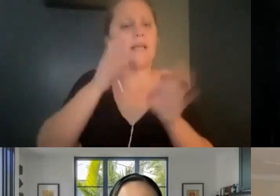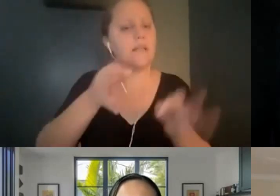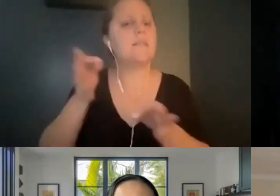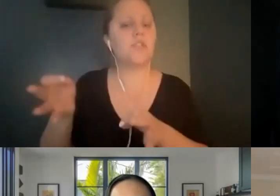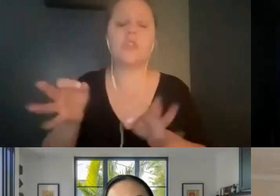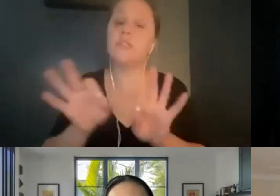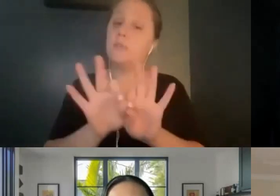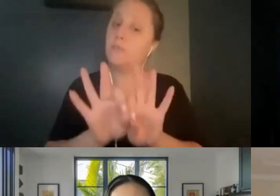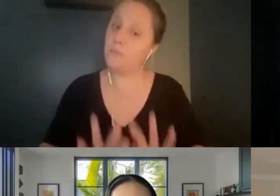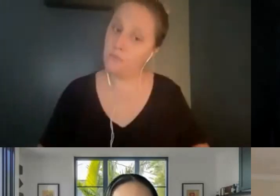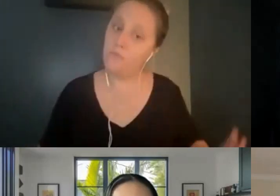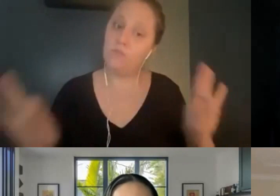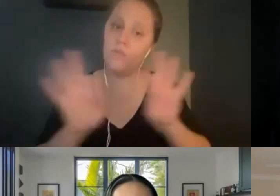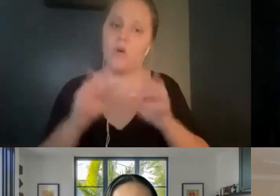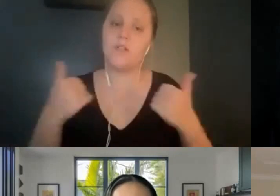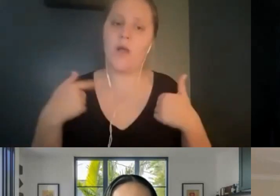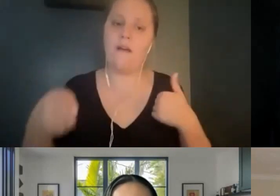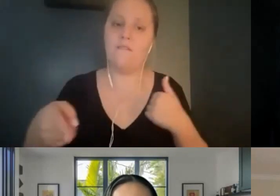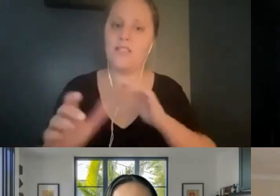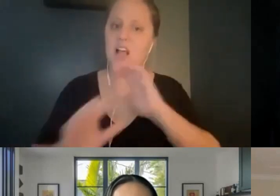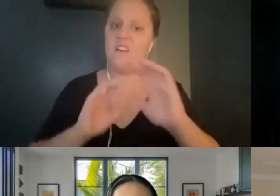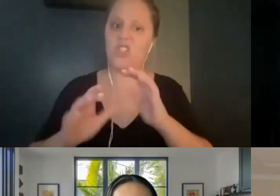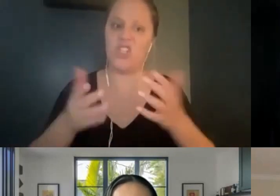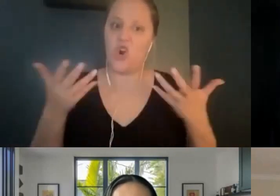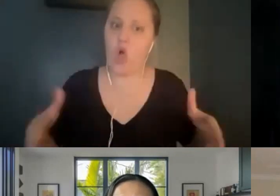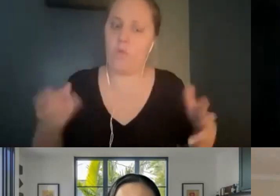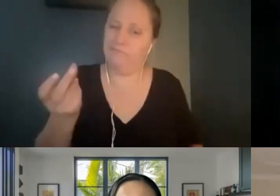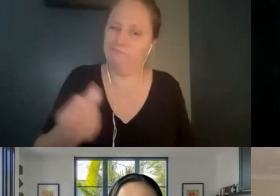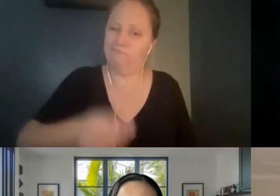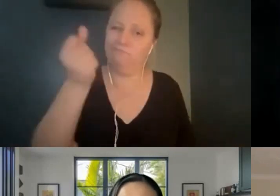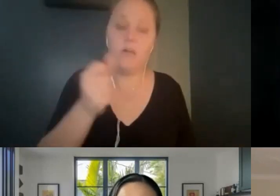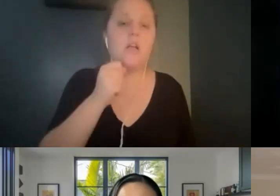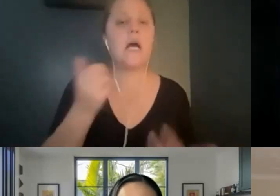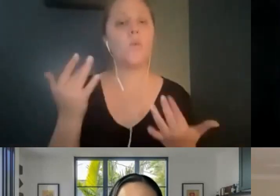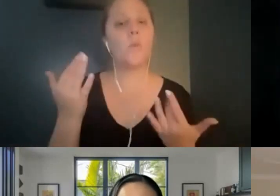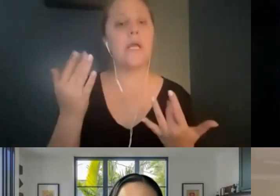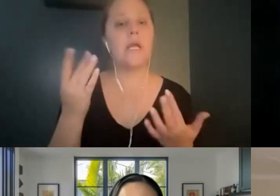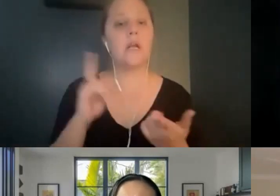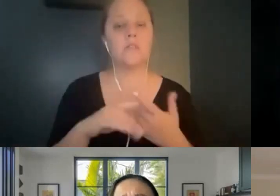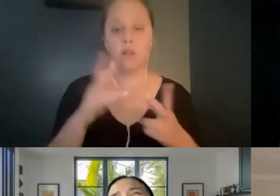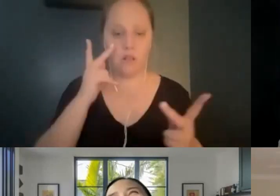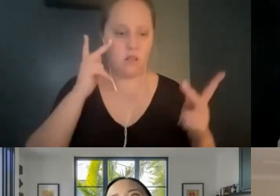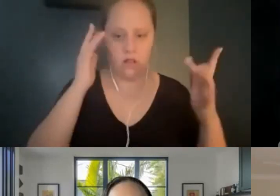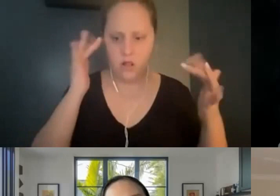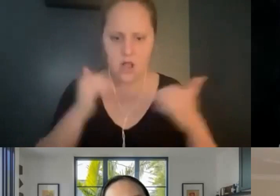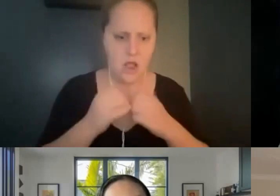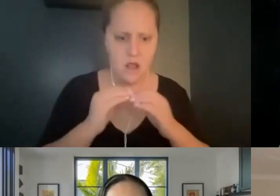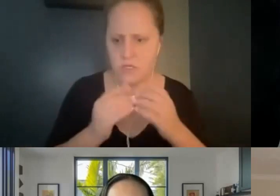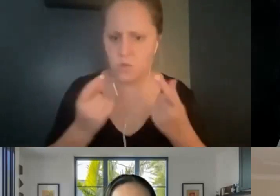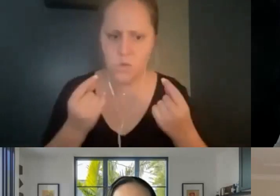To have these conversations immediately instead of waiting until you have to kind of be in panic mode. How would we fix this? Let's just do it.